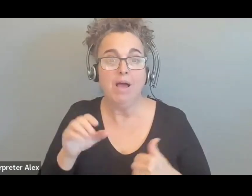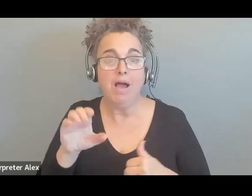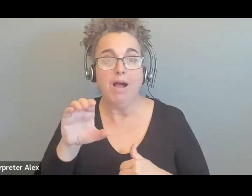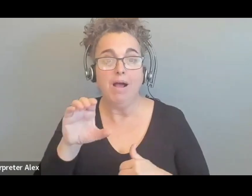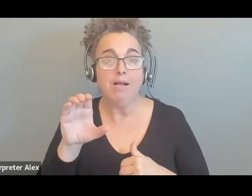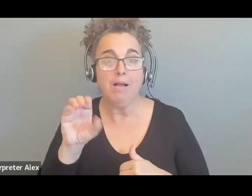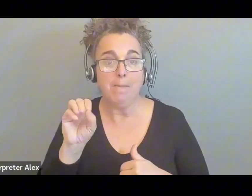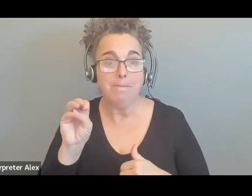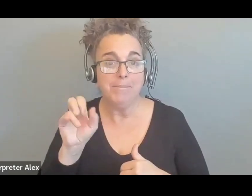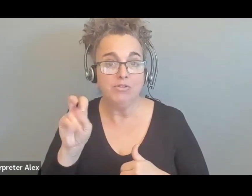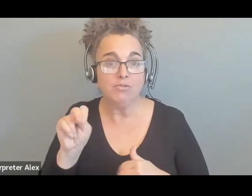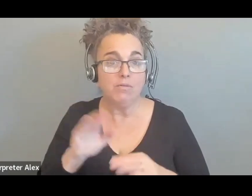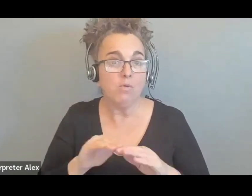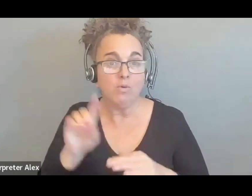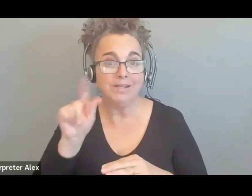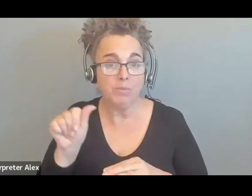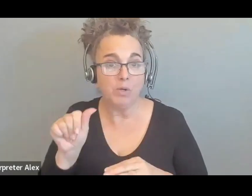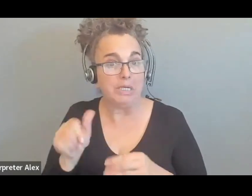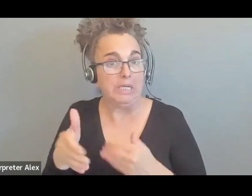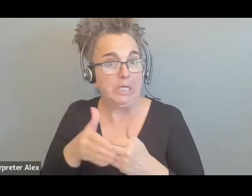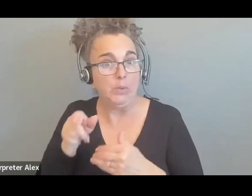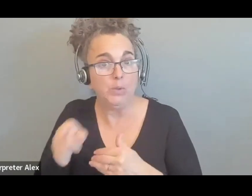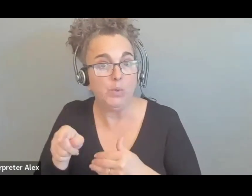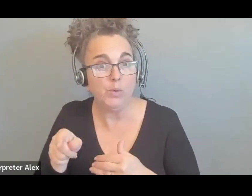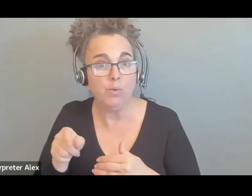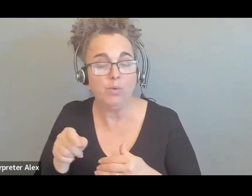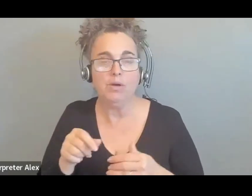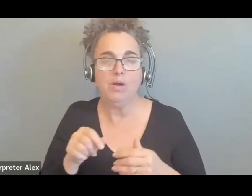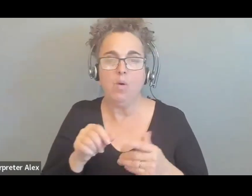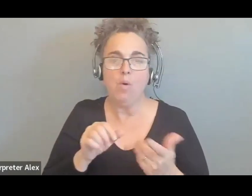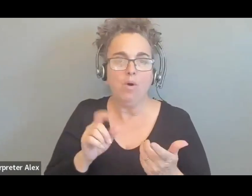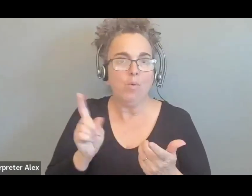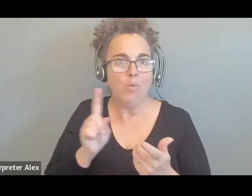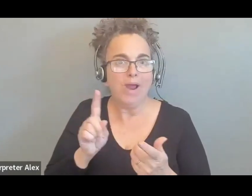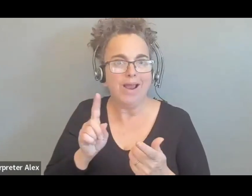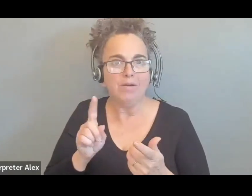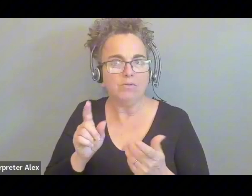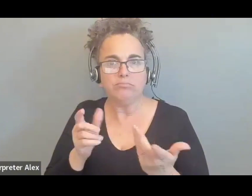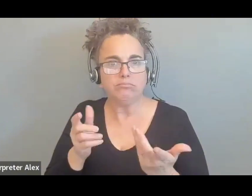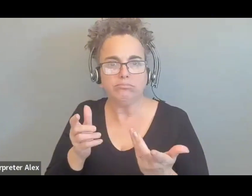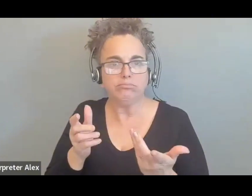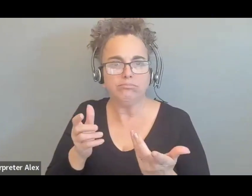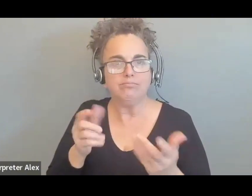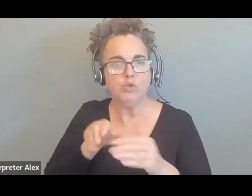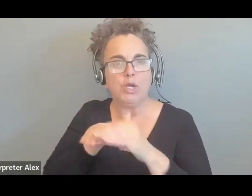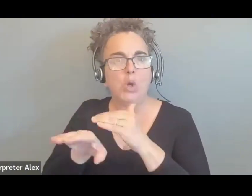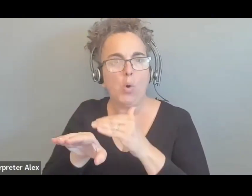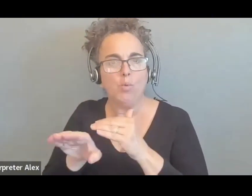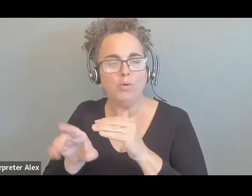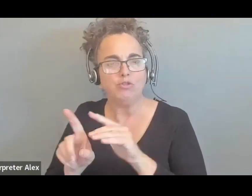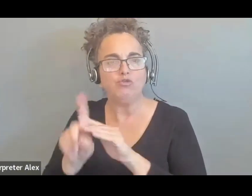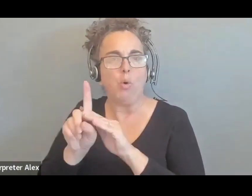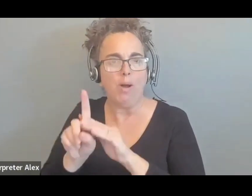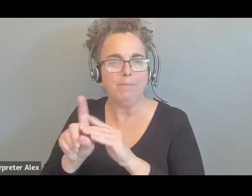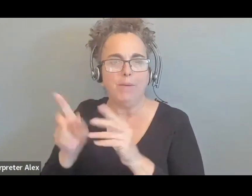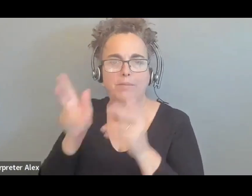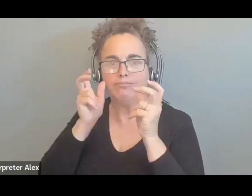or where the closest relevant kind of space is related to that, where you can show up and potentially serve